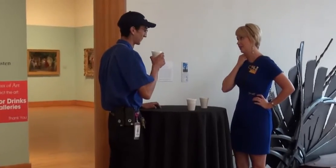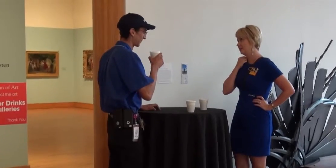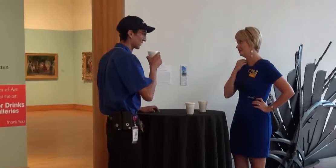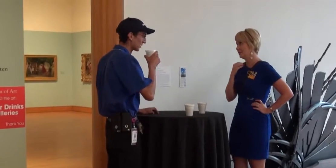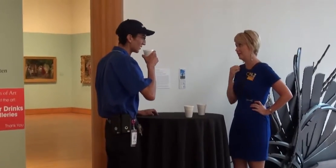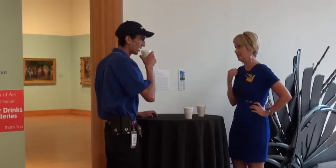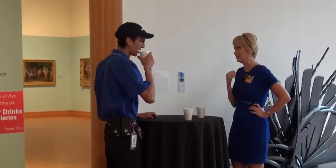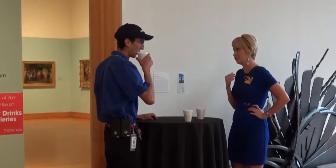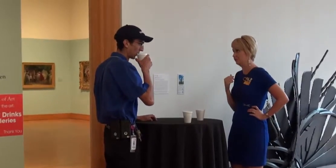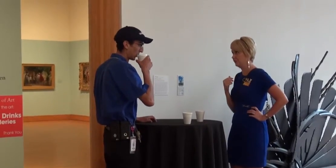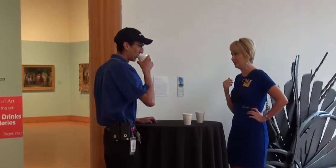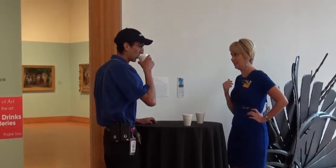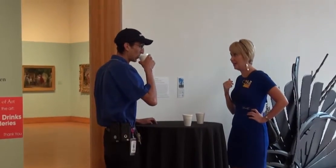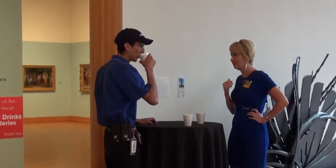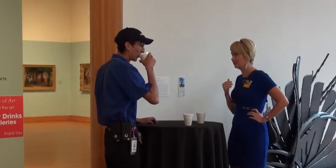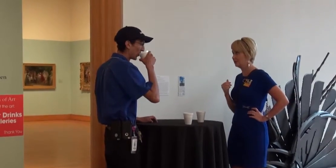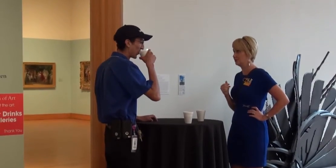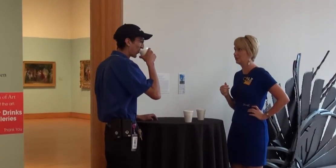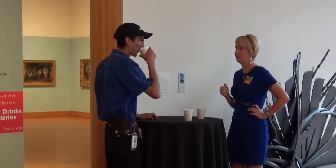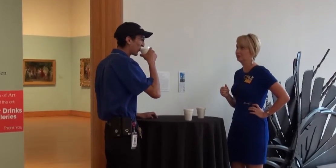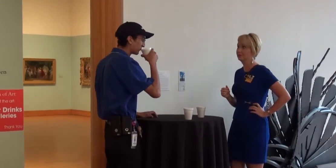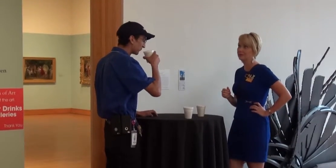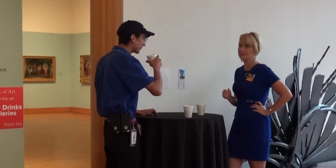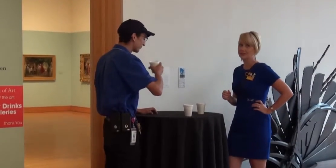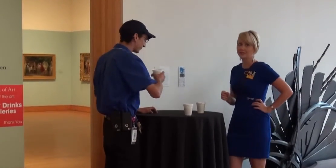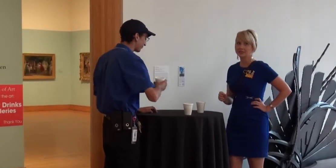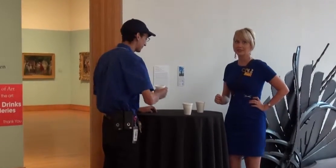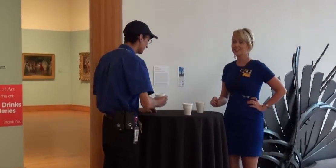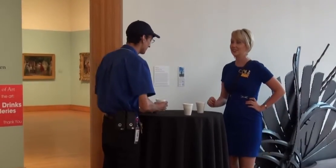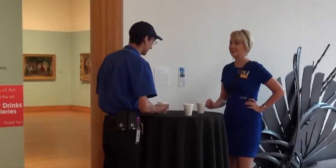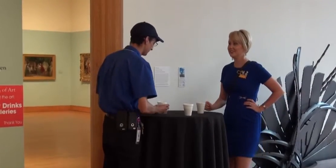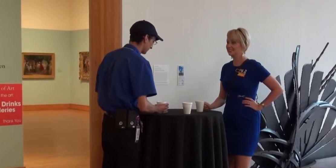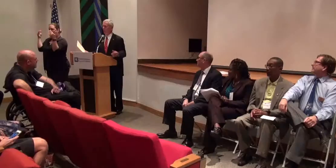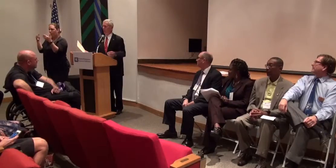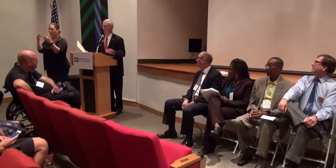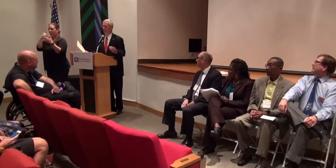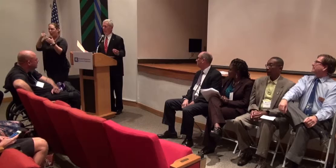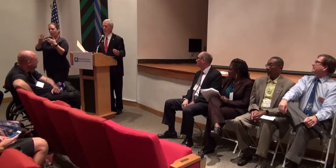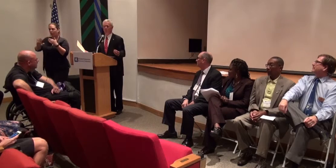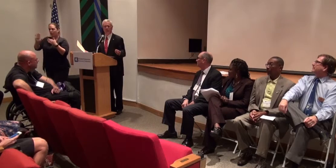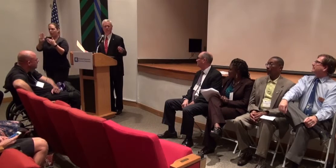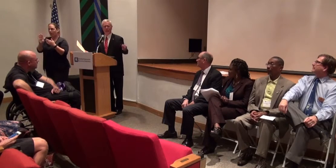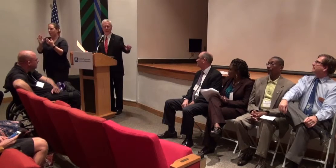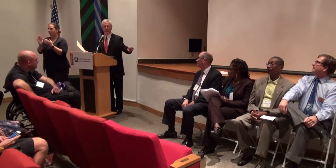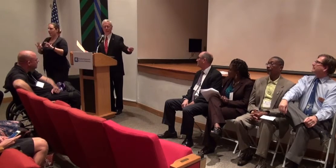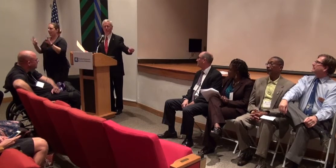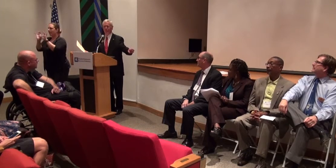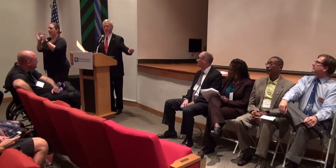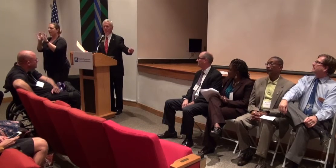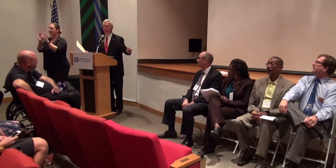whether you are a provider or funder. I guess the focus on the importance of you is also accentuated by the fact that you got